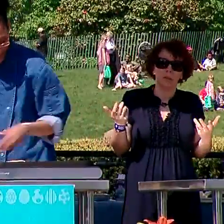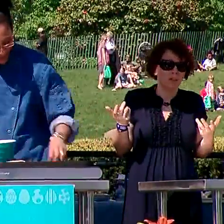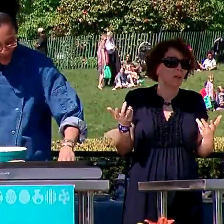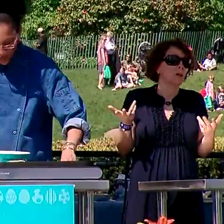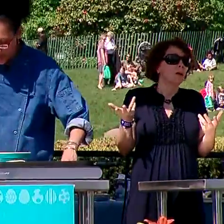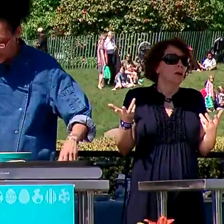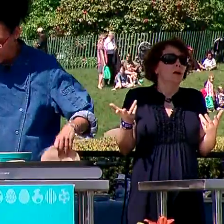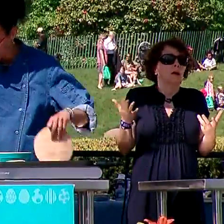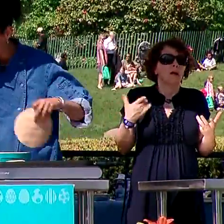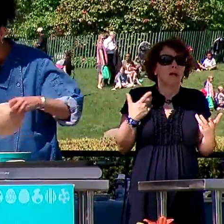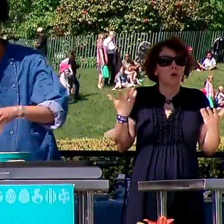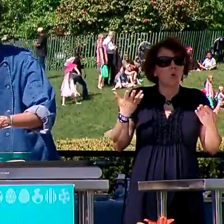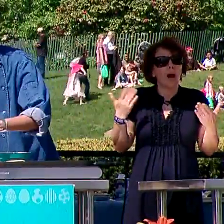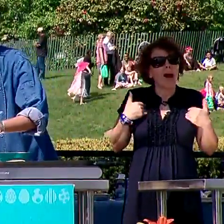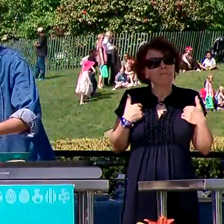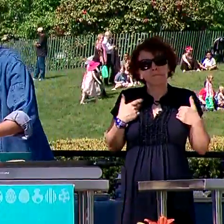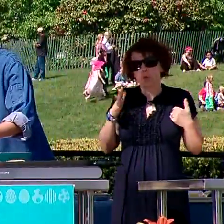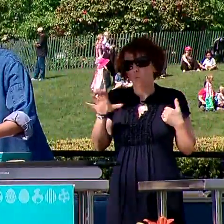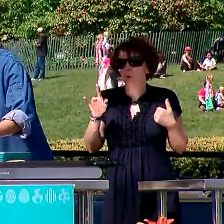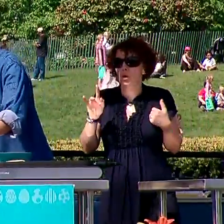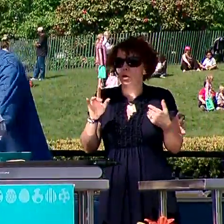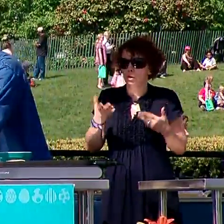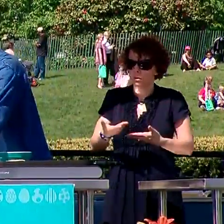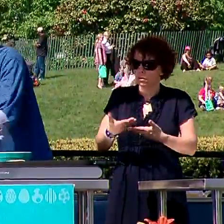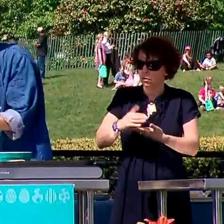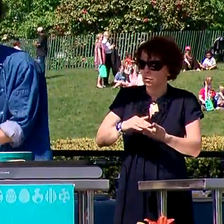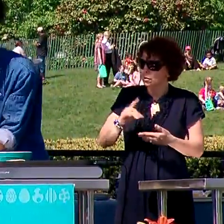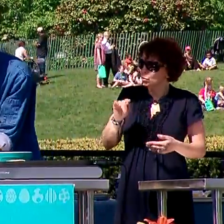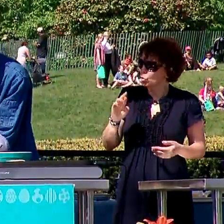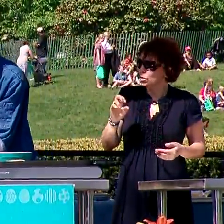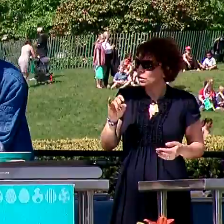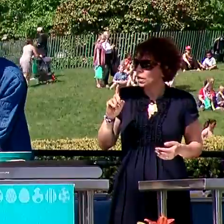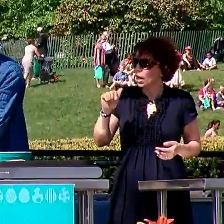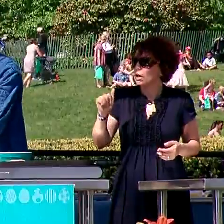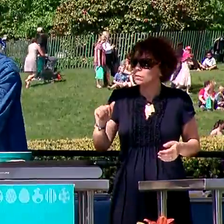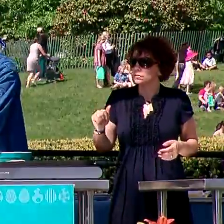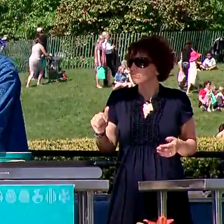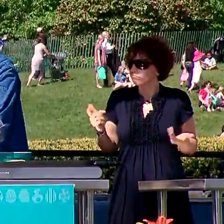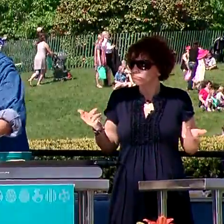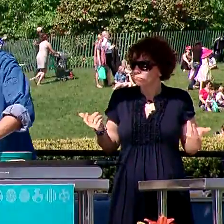So here you have your tortilla.